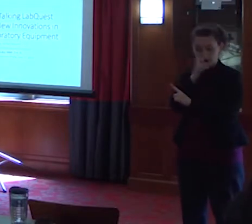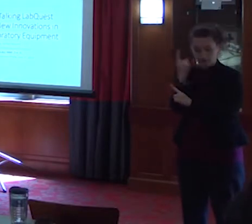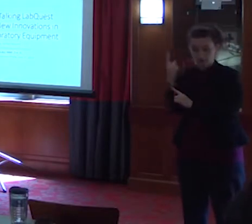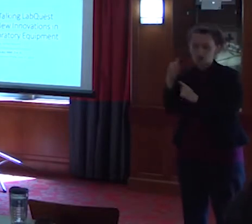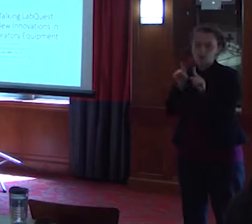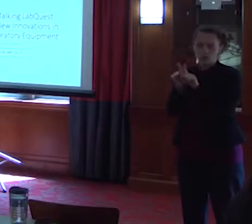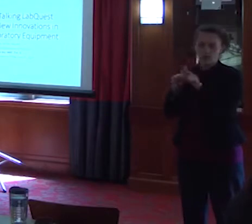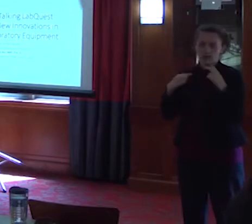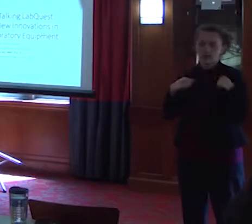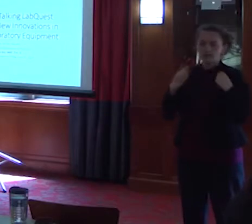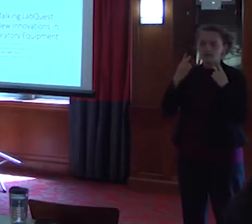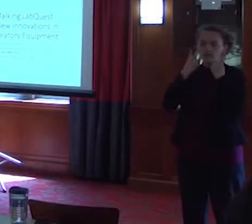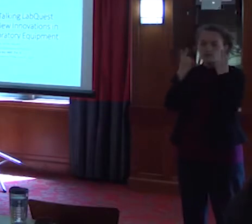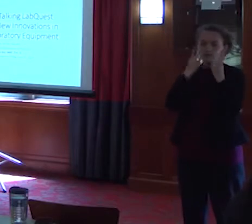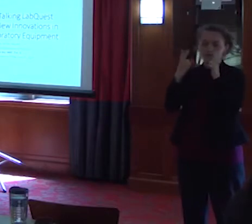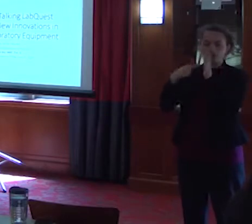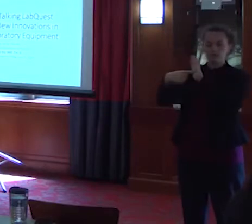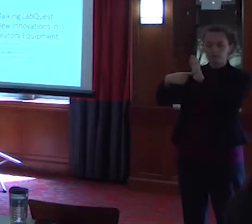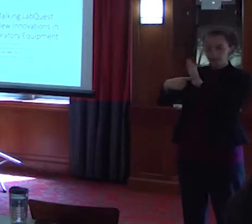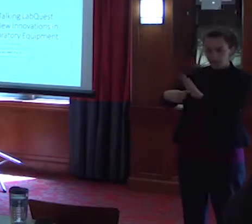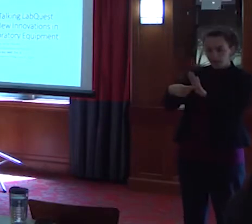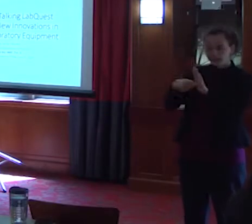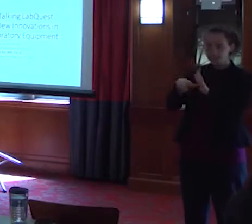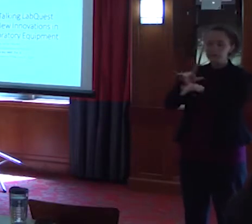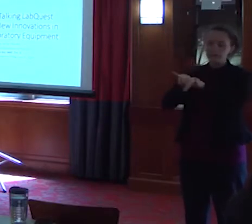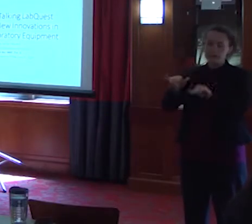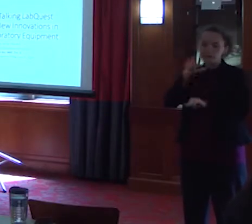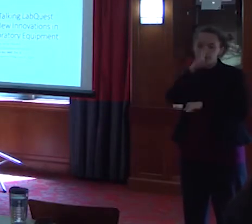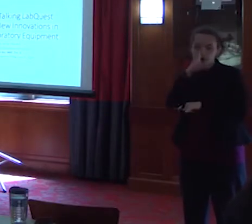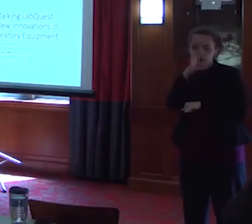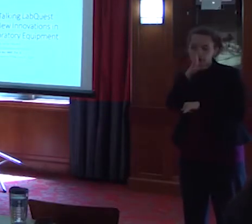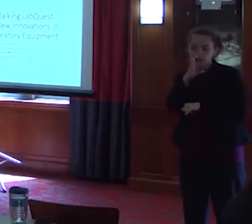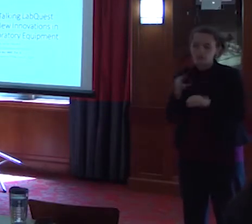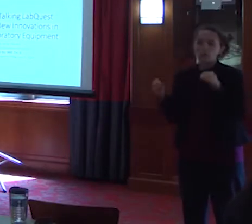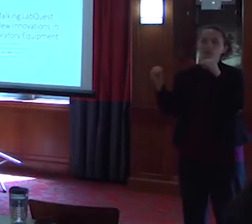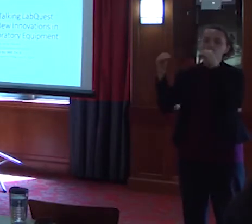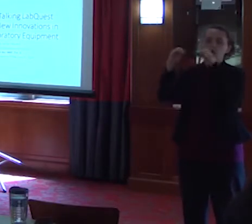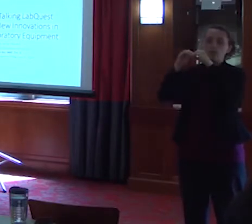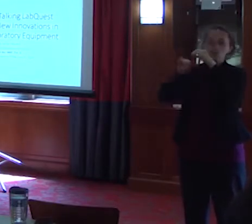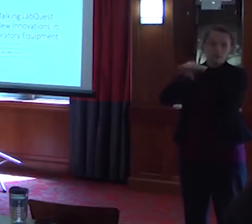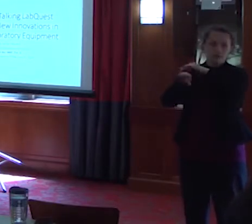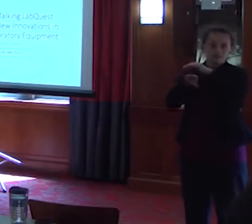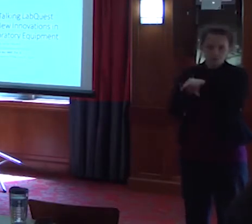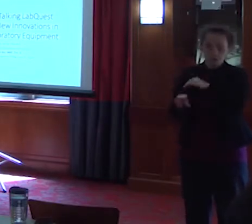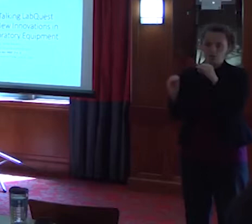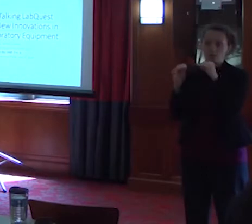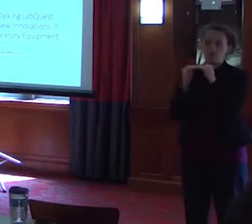which is often the case of many different technologies. This is actually, we're all successful blind scientists ourselves and we made something that we thought